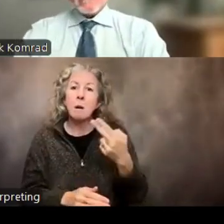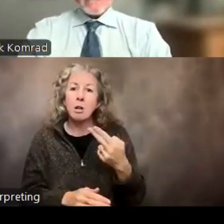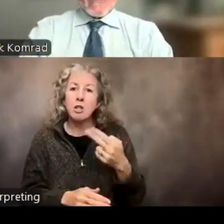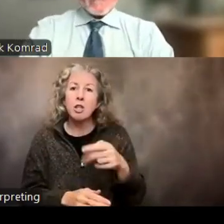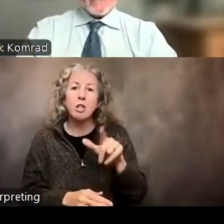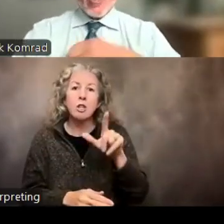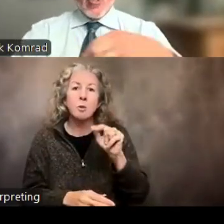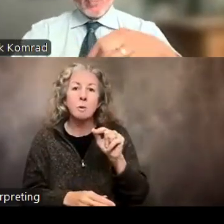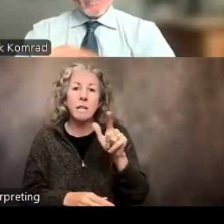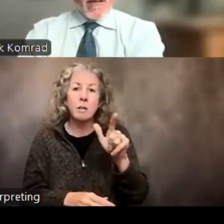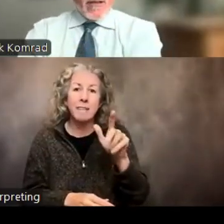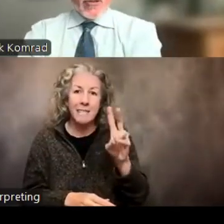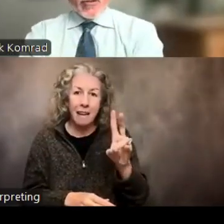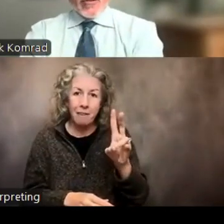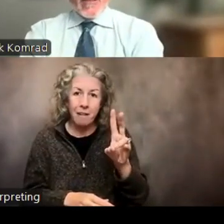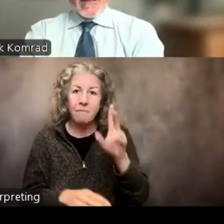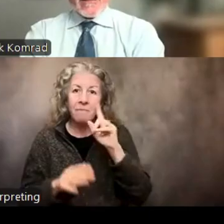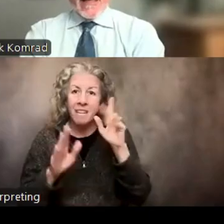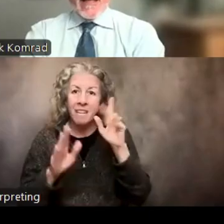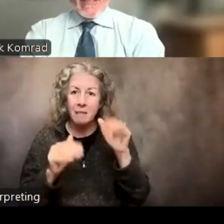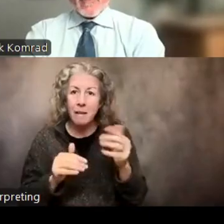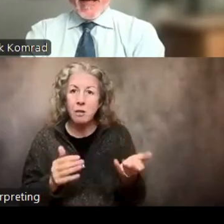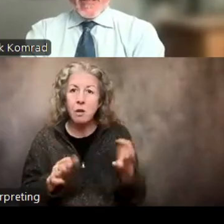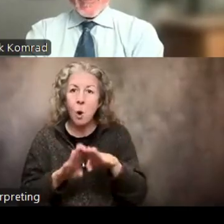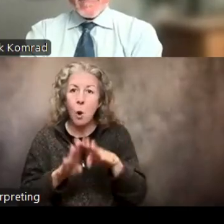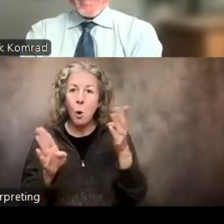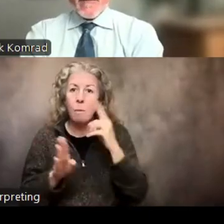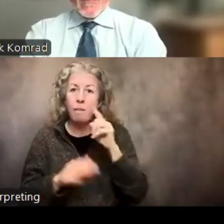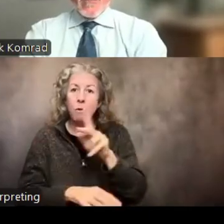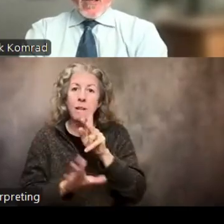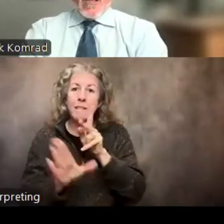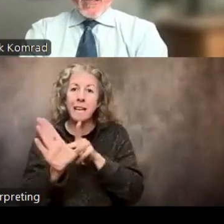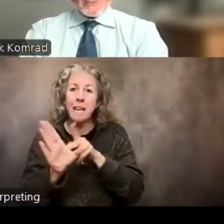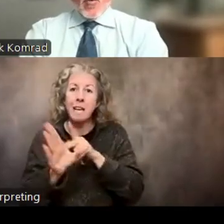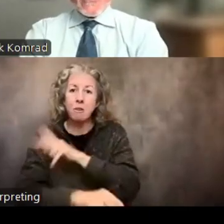expected to open to psychiatric patients. All right, so what's